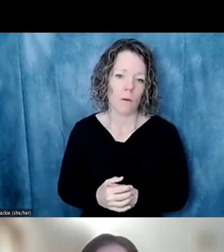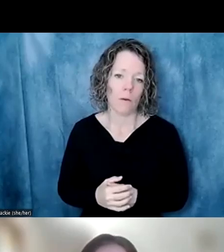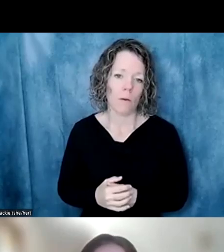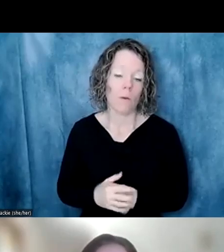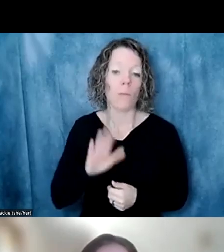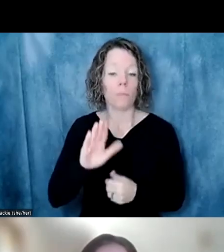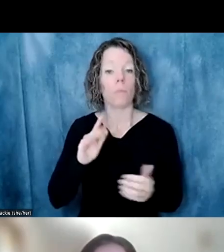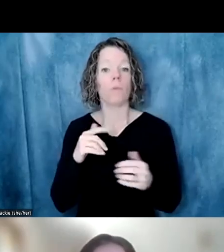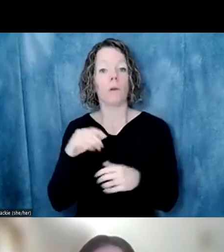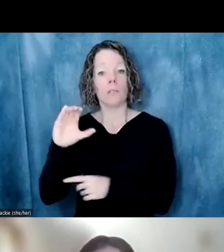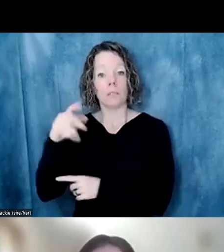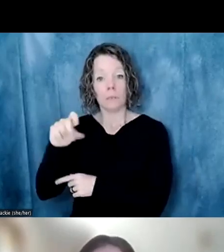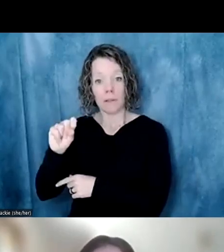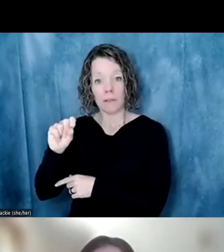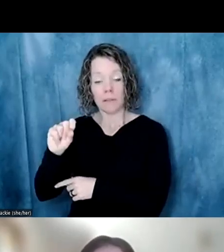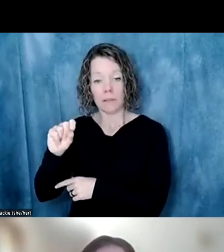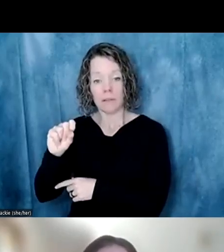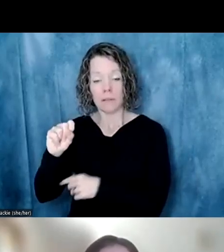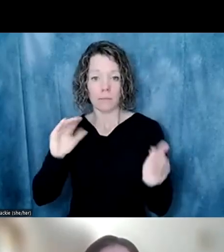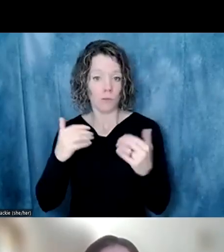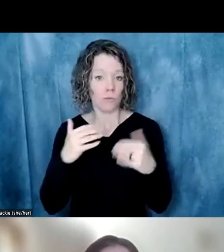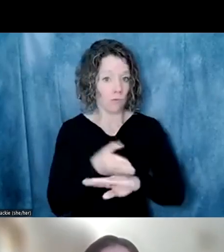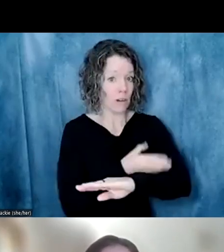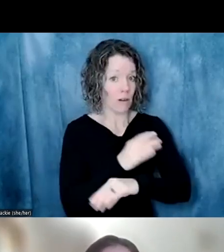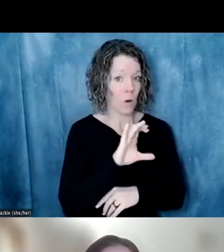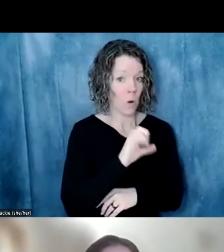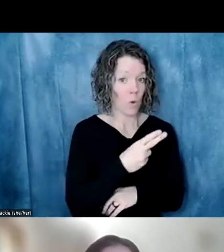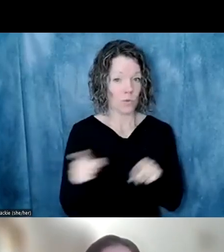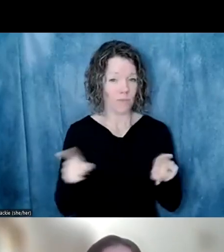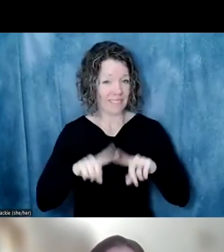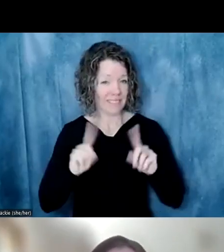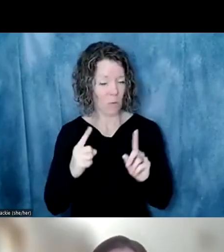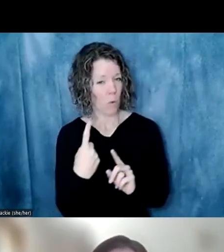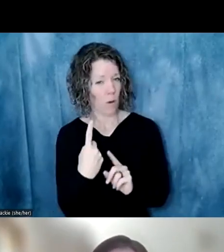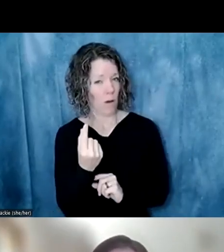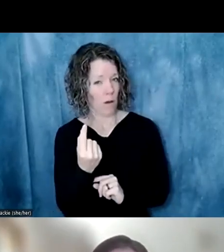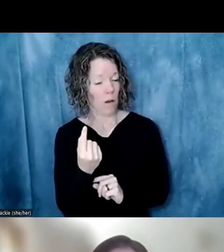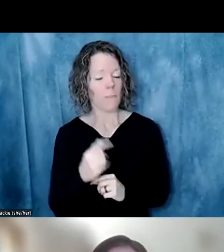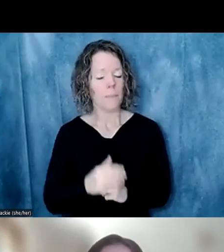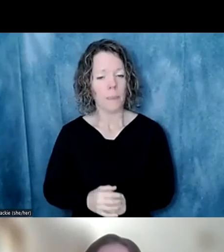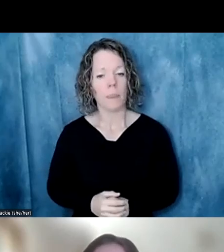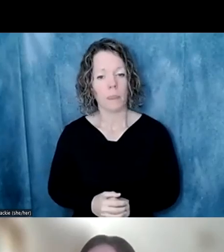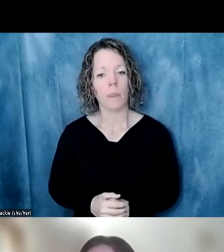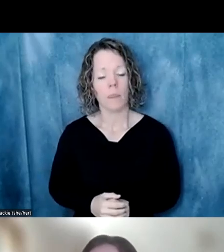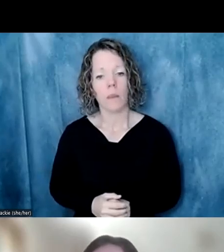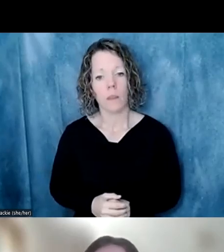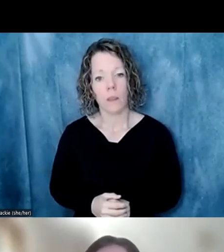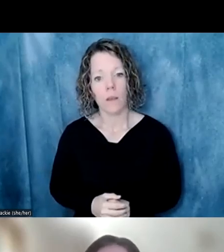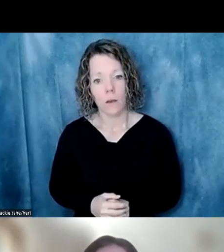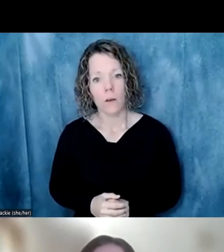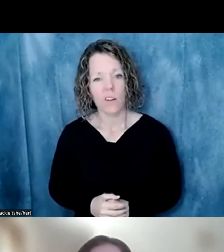Specialists and Recovery Coaches is the stigma around the possibility of recovery